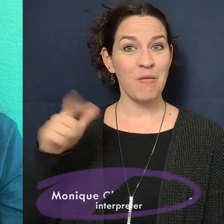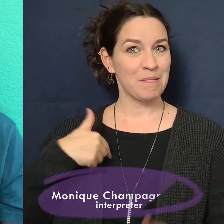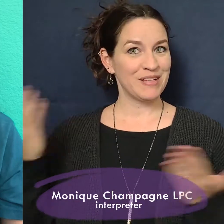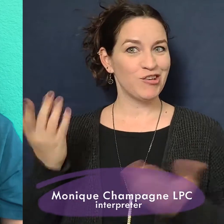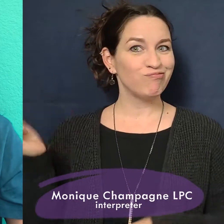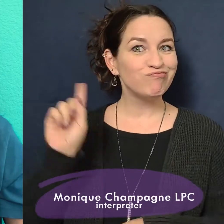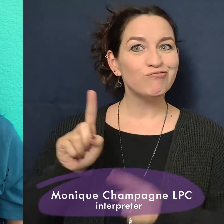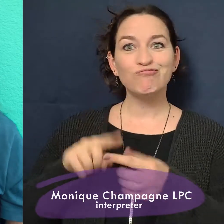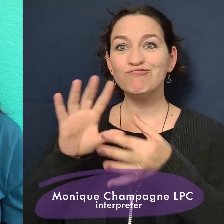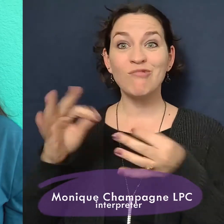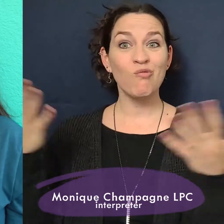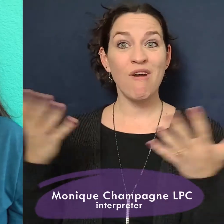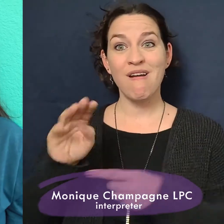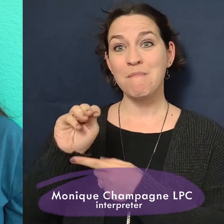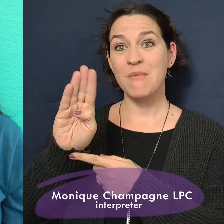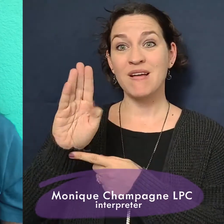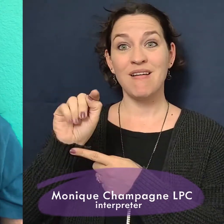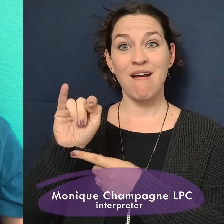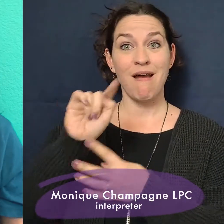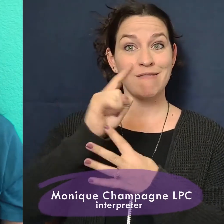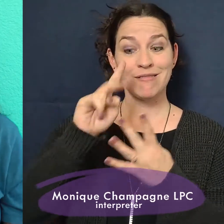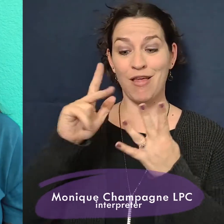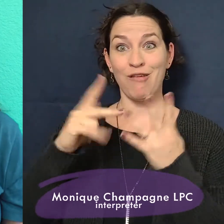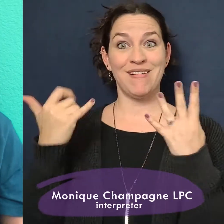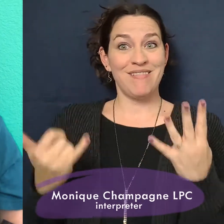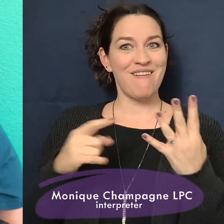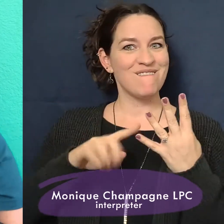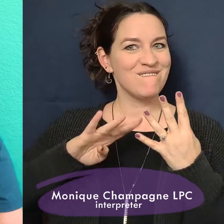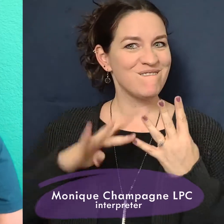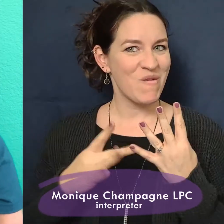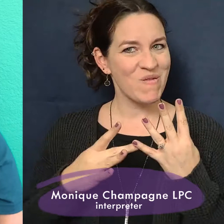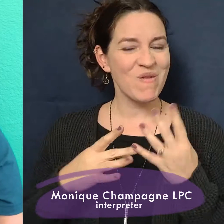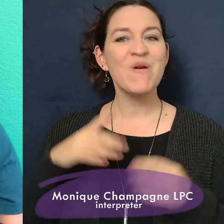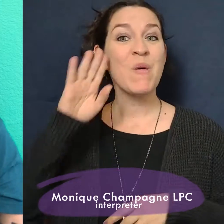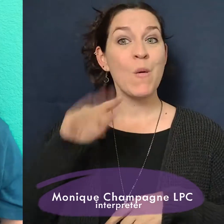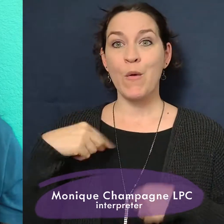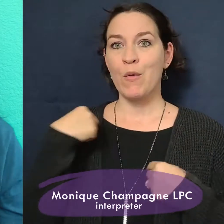today to bring you the fourth installment in our Myers-Briggs Personality Type Indicator (MBTI) series.